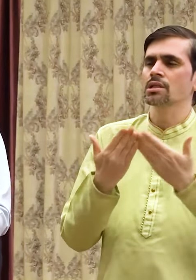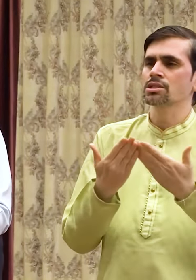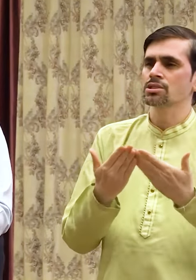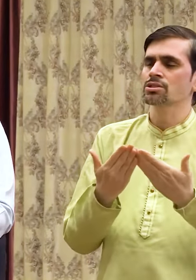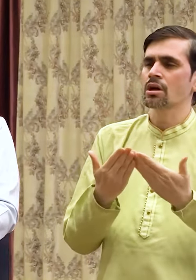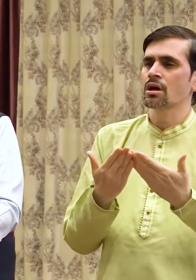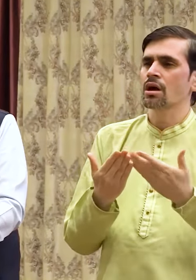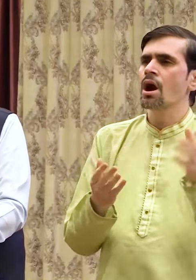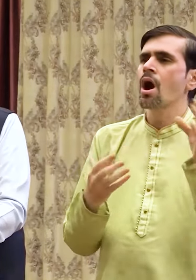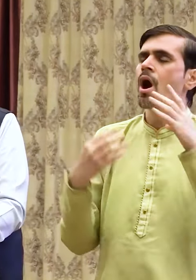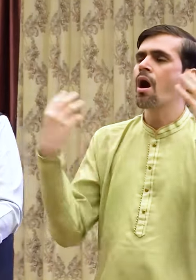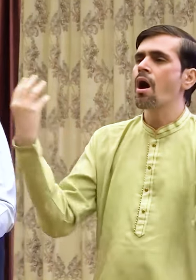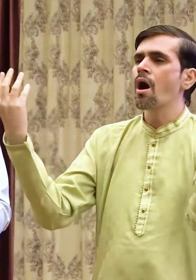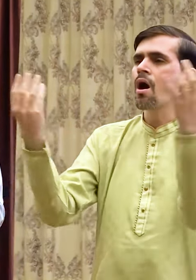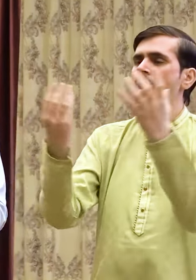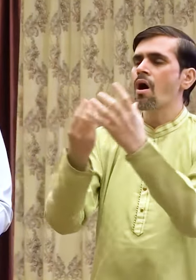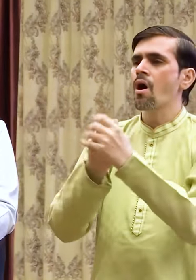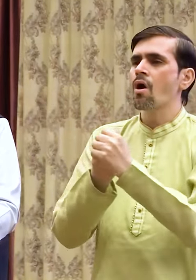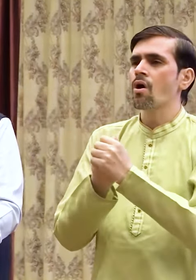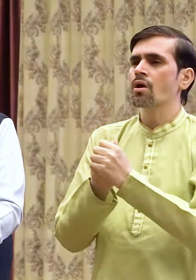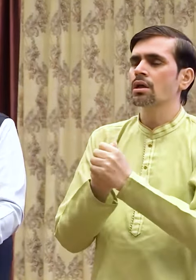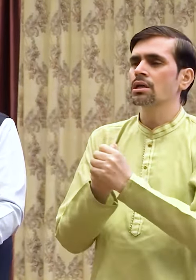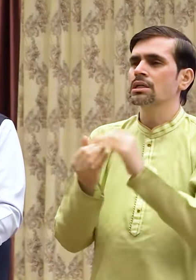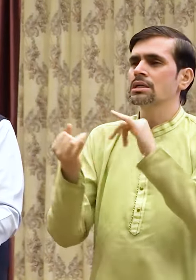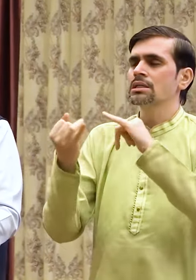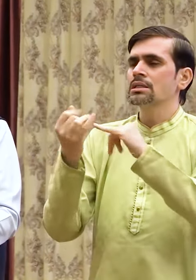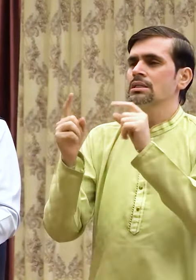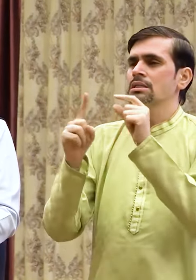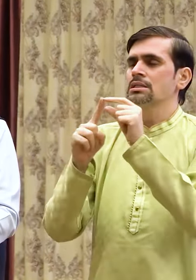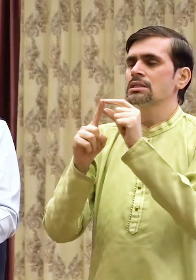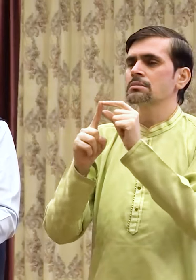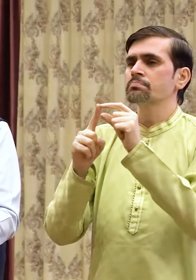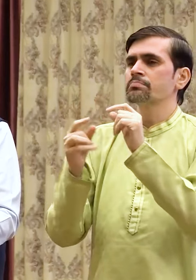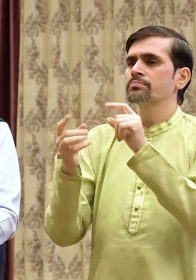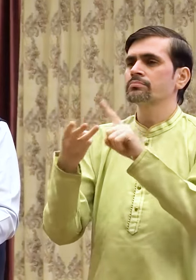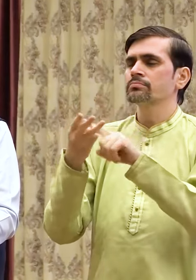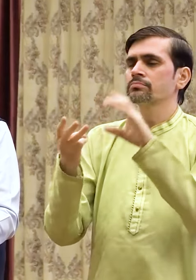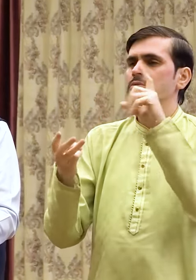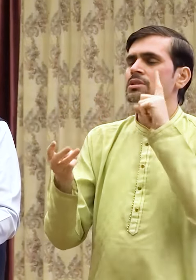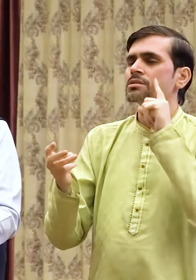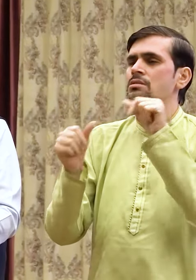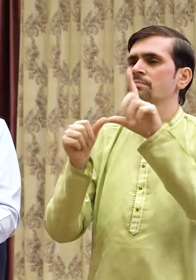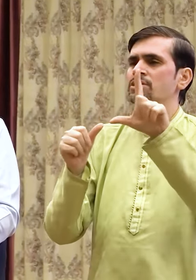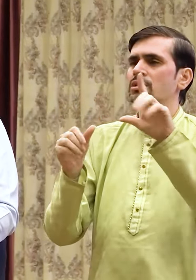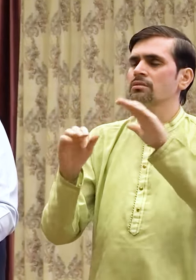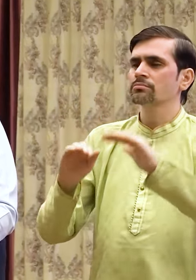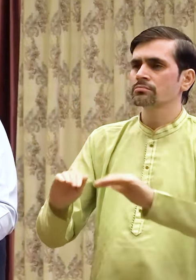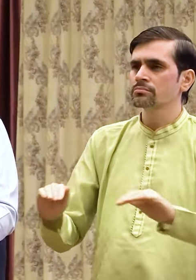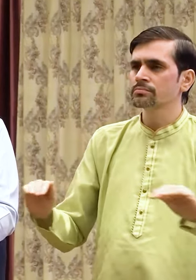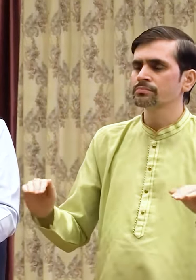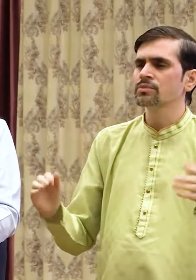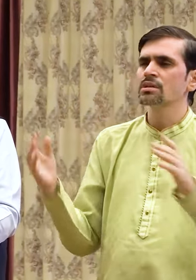including school for special children, and students will come to the park.